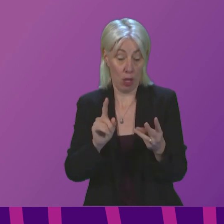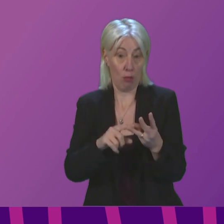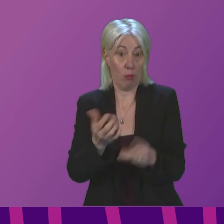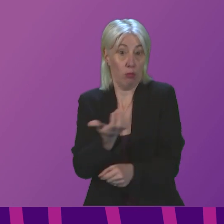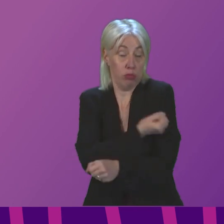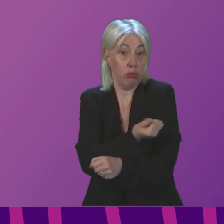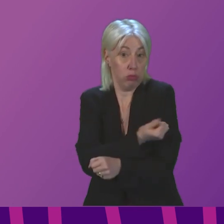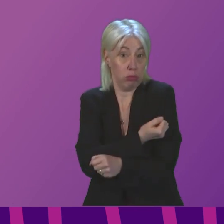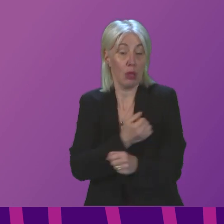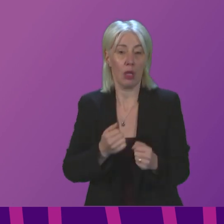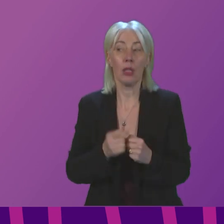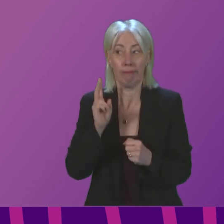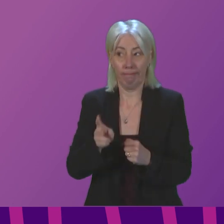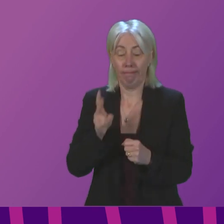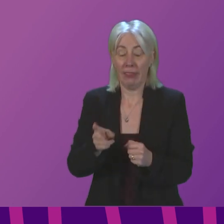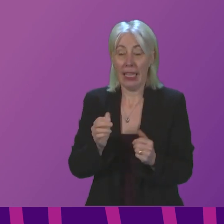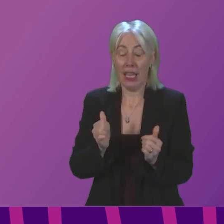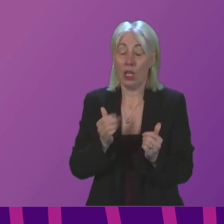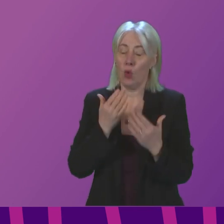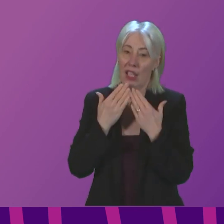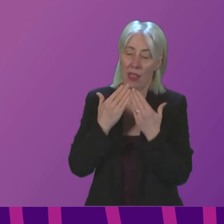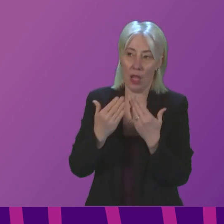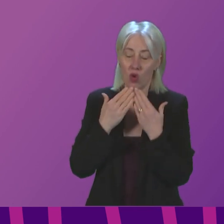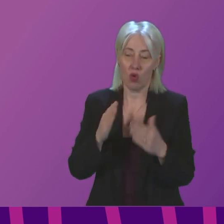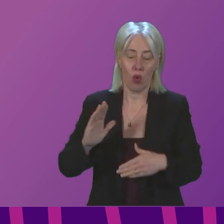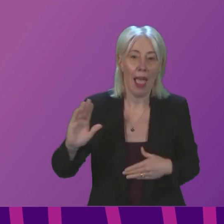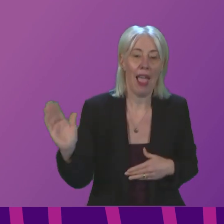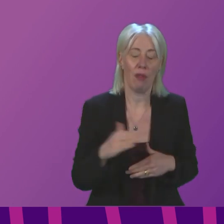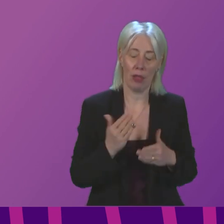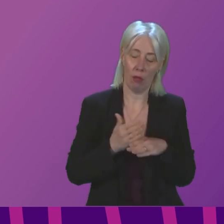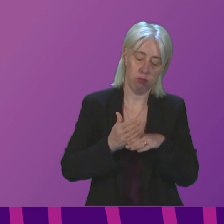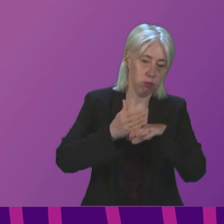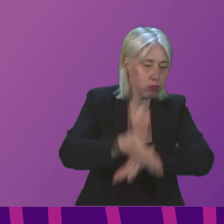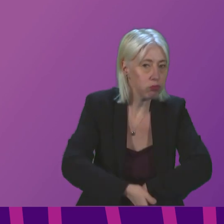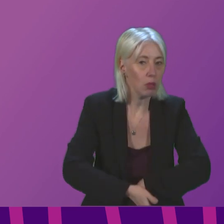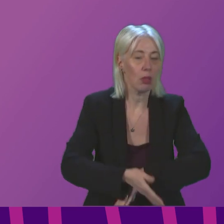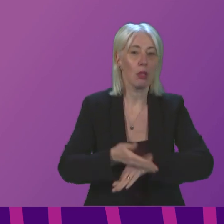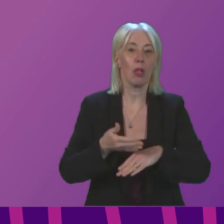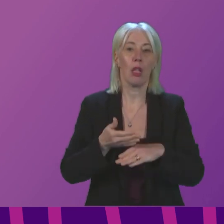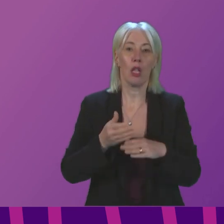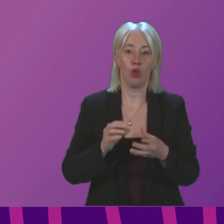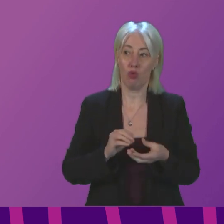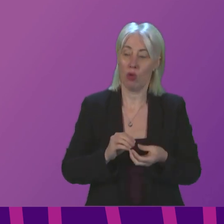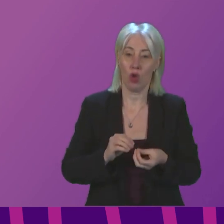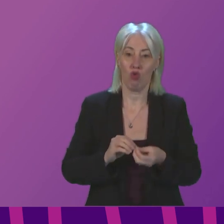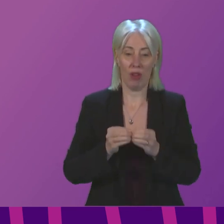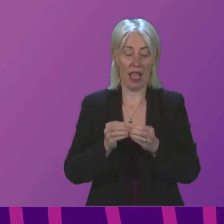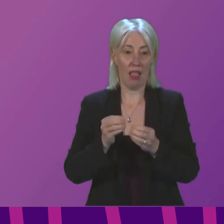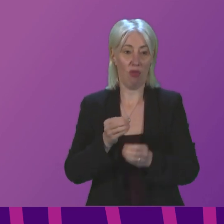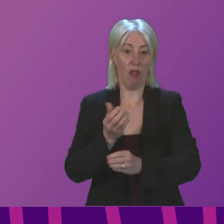I again thank everybody who is working hard to design the vaccination programme and work